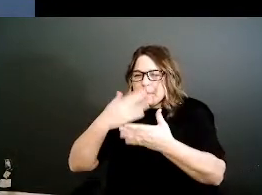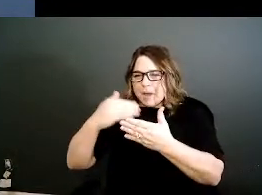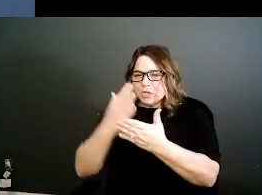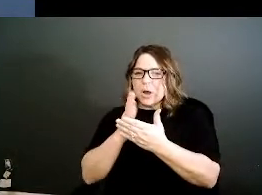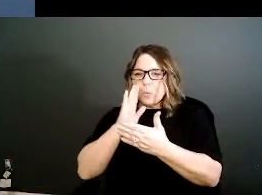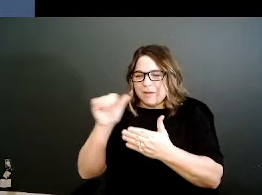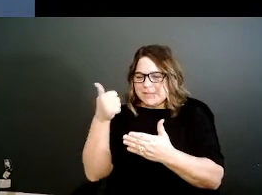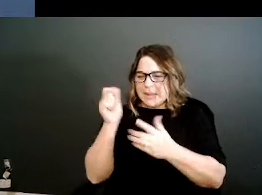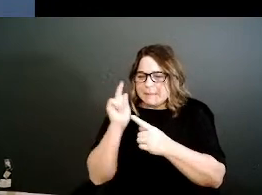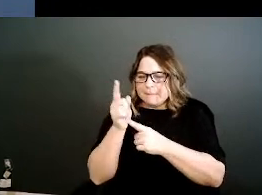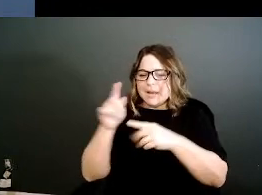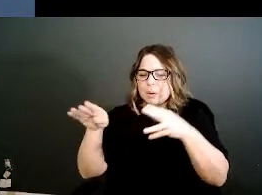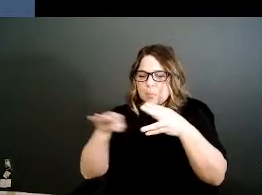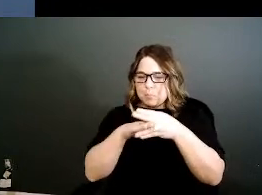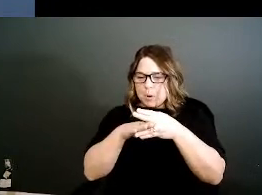WE'RE ON -- WE MISSED CYNTHIA AND KRISTIN.